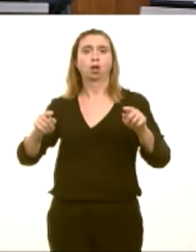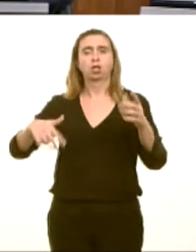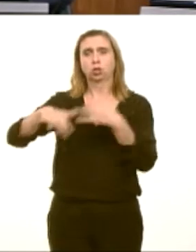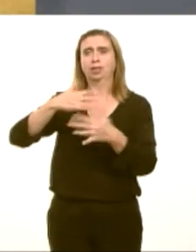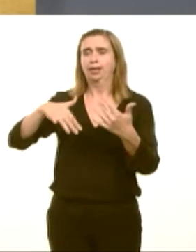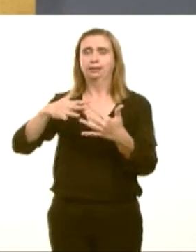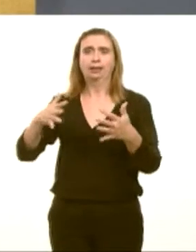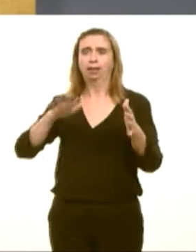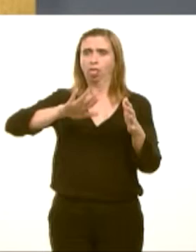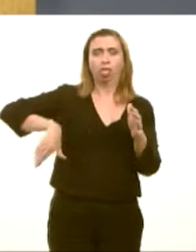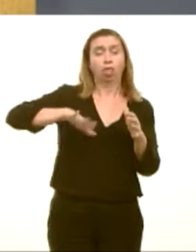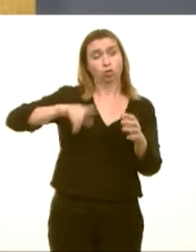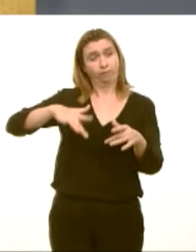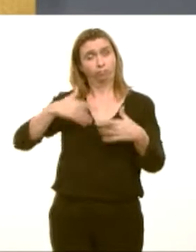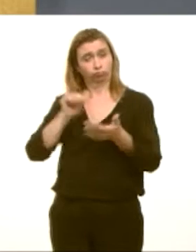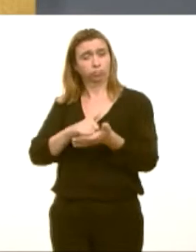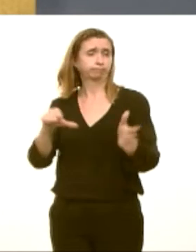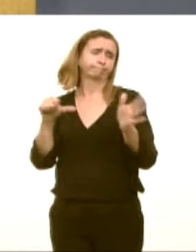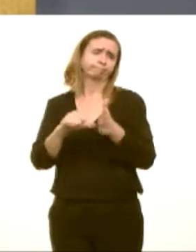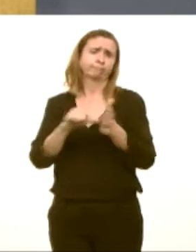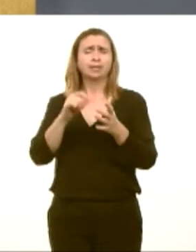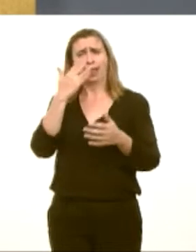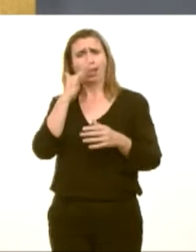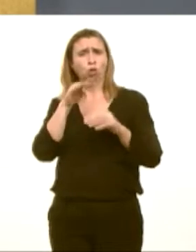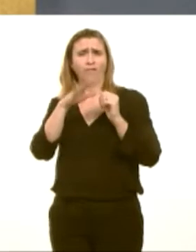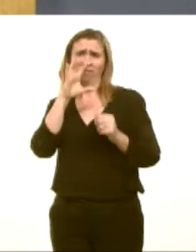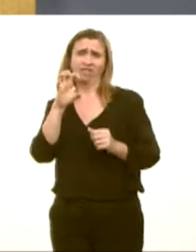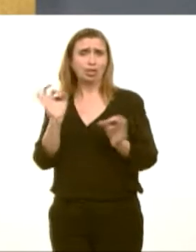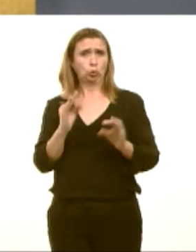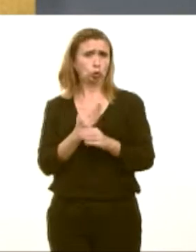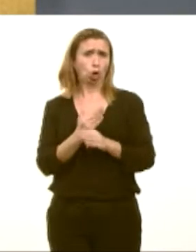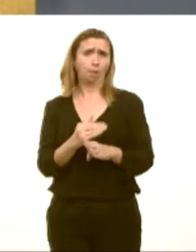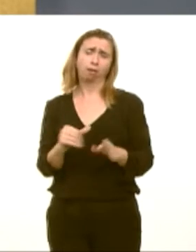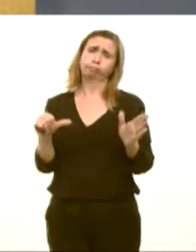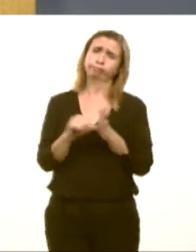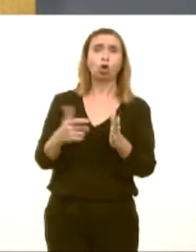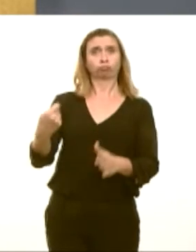Do you agree that a particularly hard place to be is over 50 and unemployed or recently redundant?